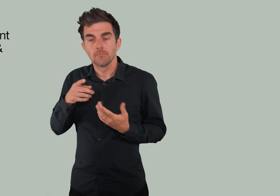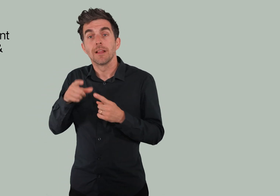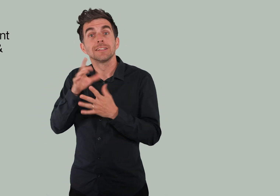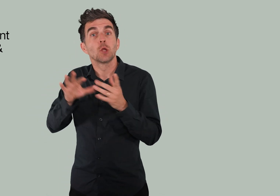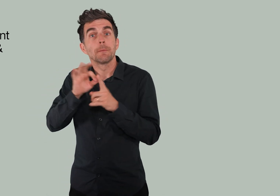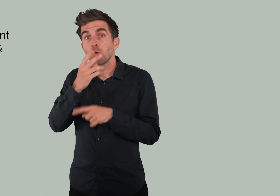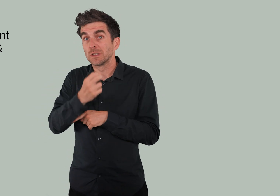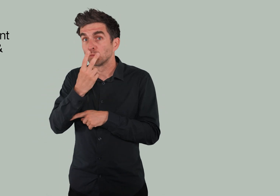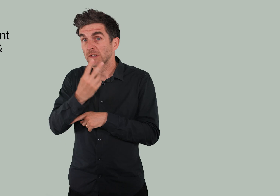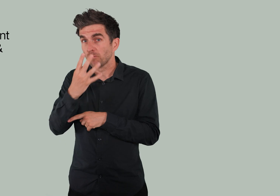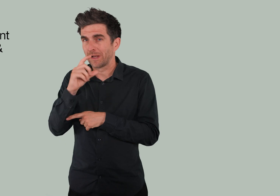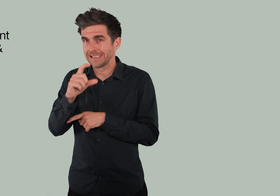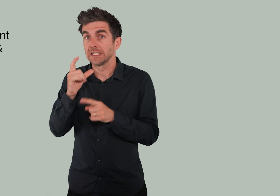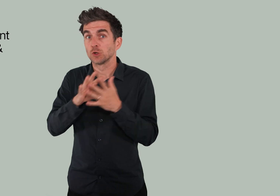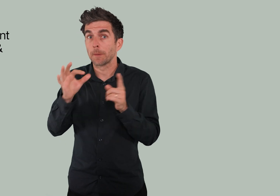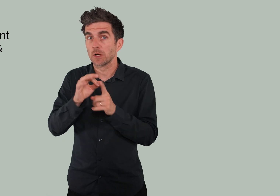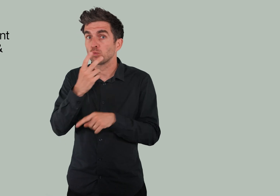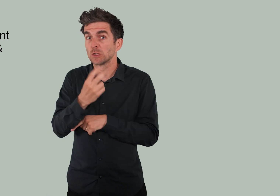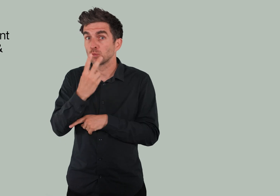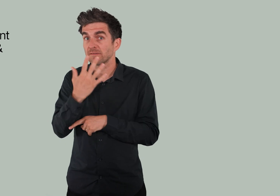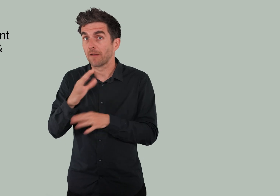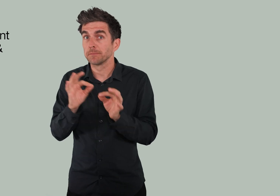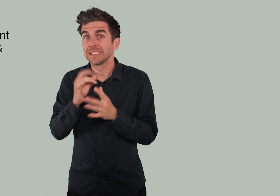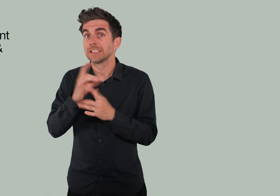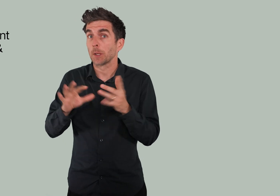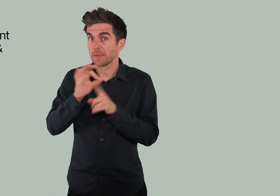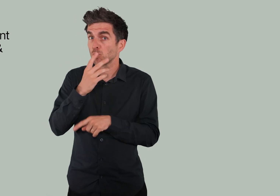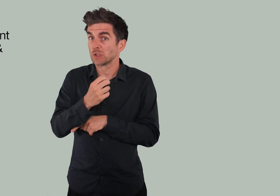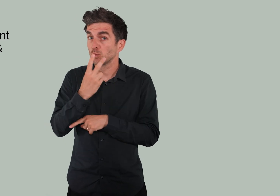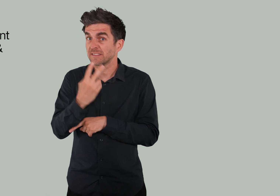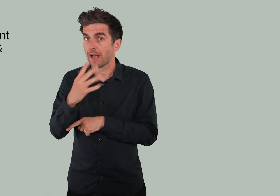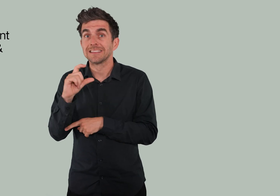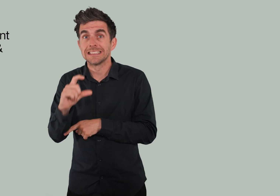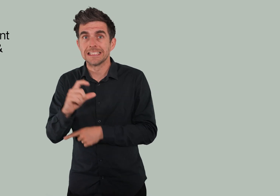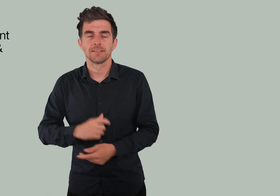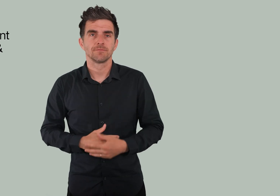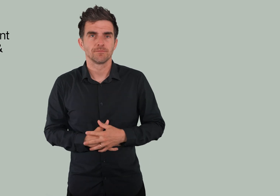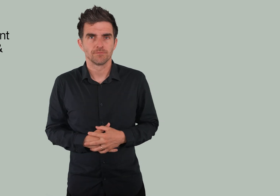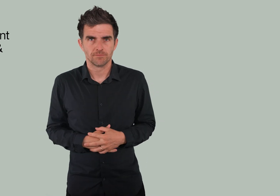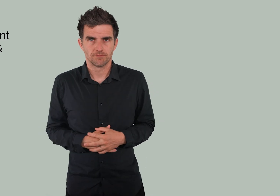(DWP, 2024c; DWP, 2025b; DWP, 2025c).